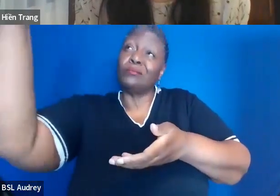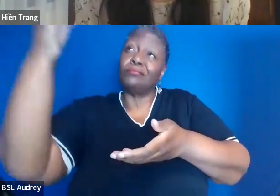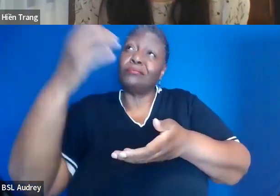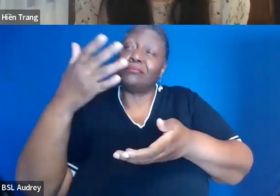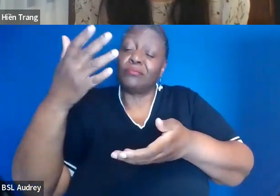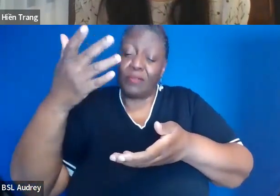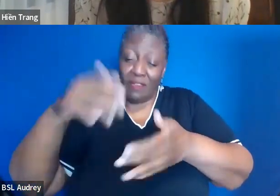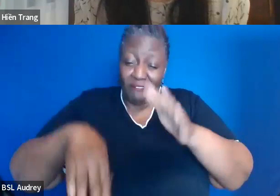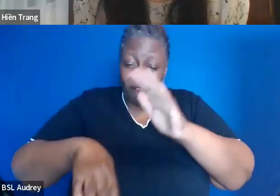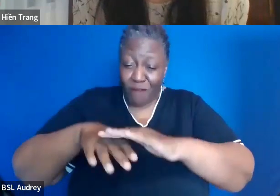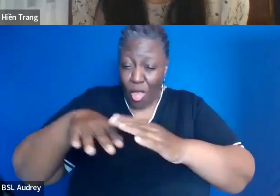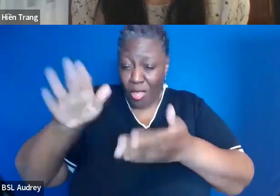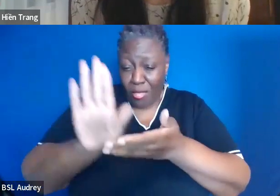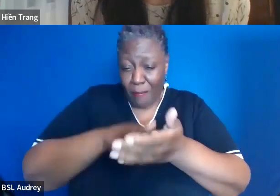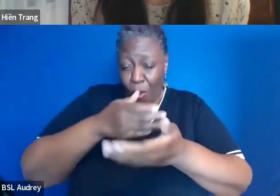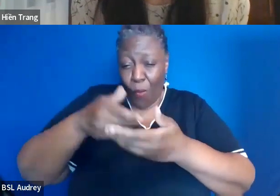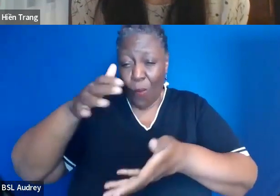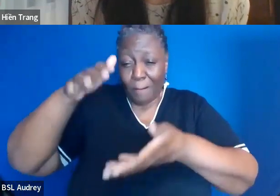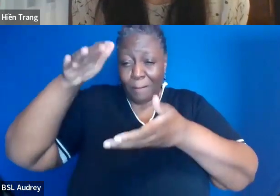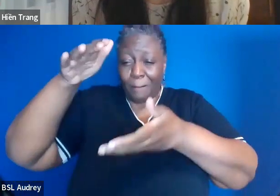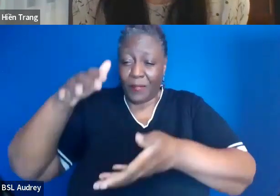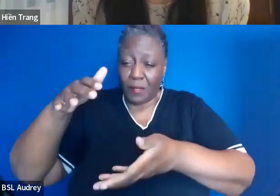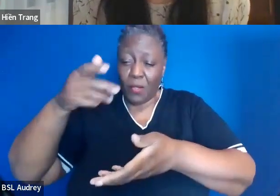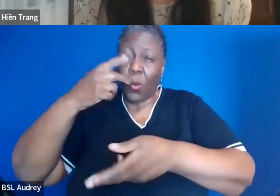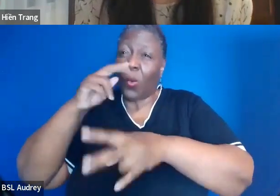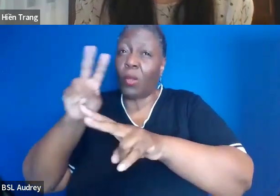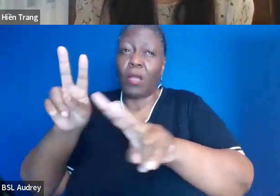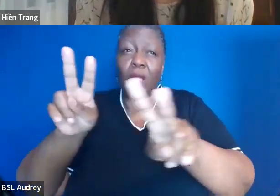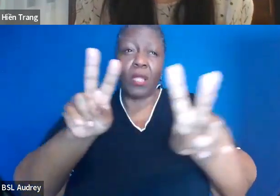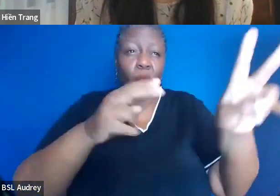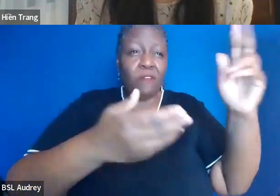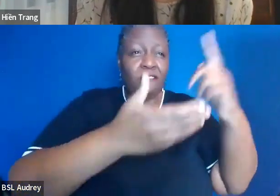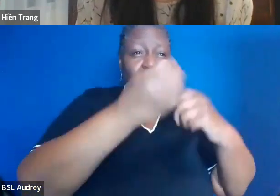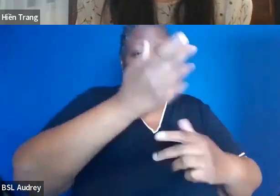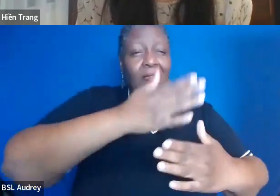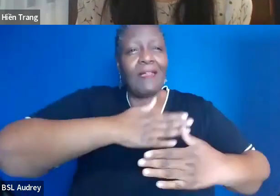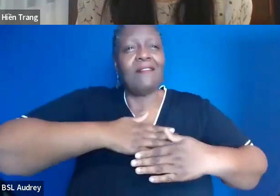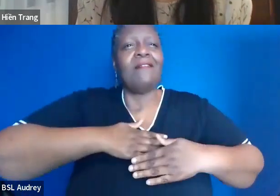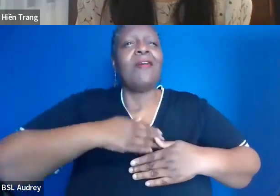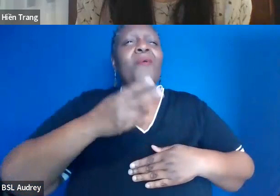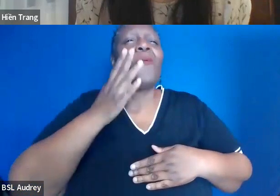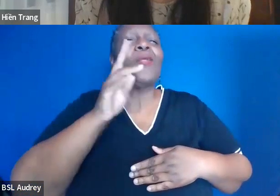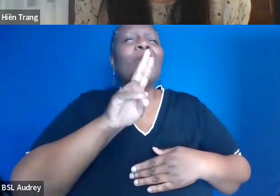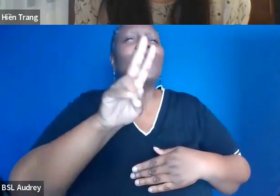Look around and you will find love Having seen this, who cannot be stunned?